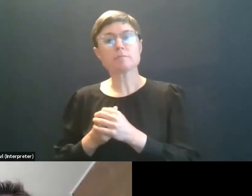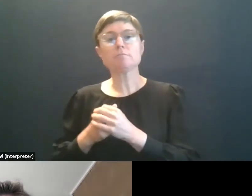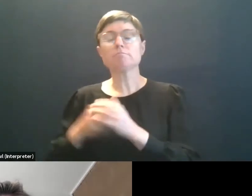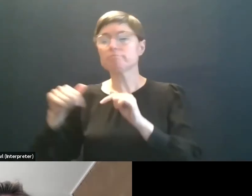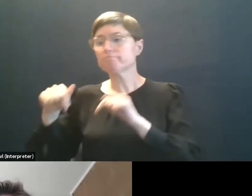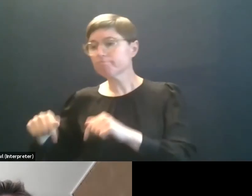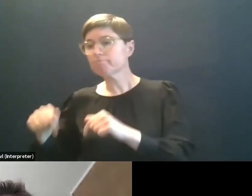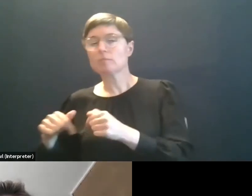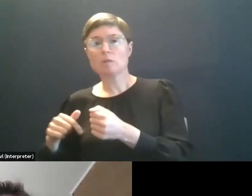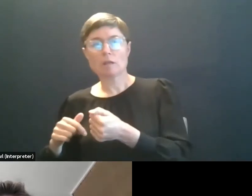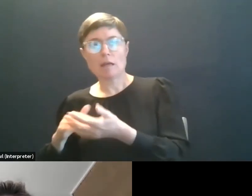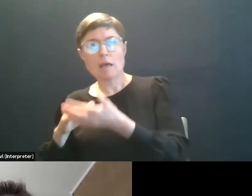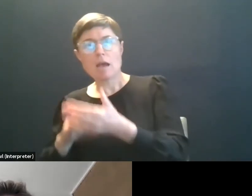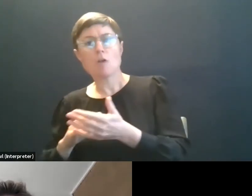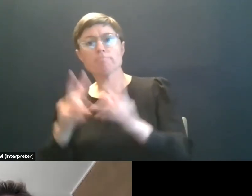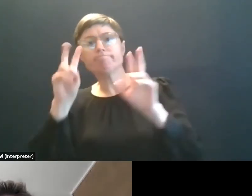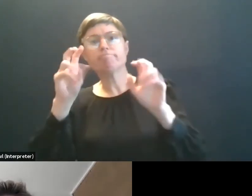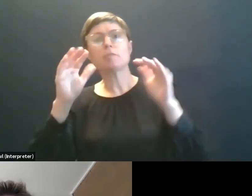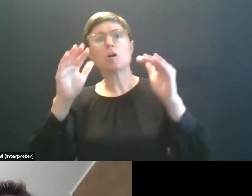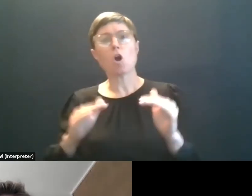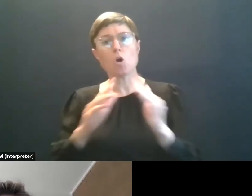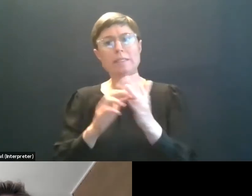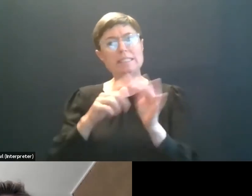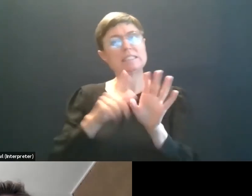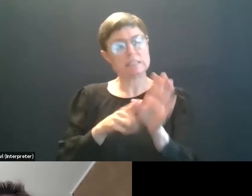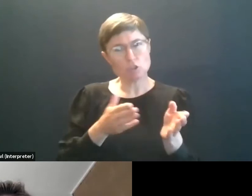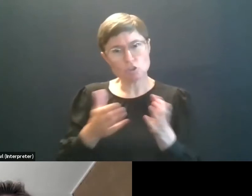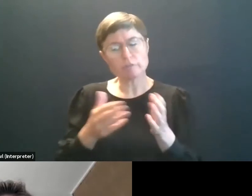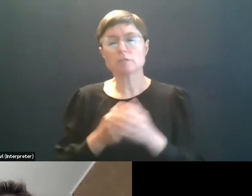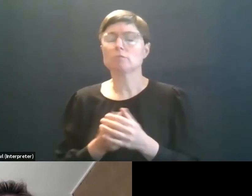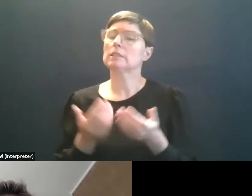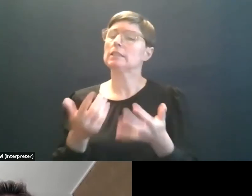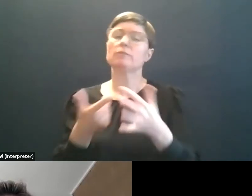of low-intensity services. For example, Beyond Blue's NewAccess service